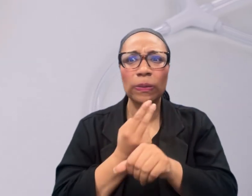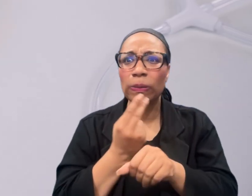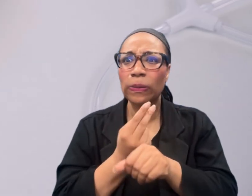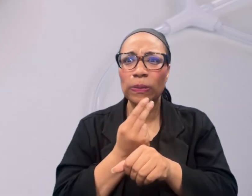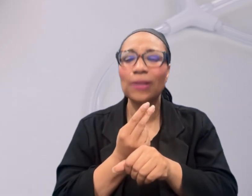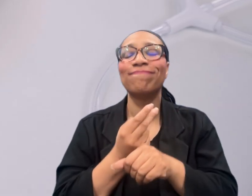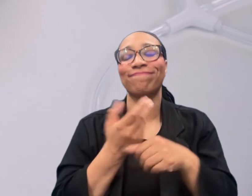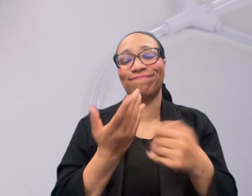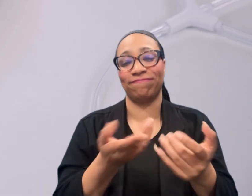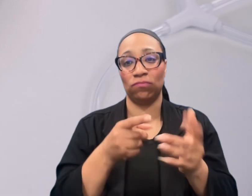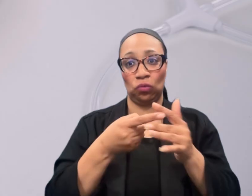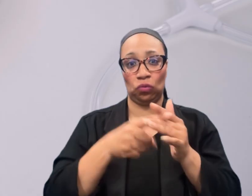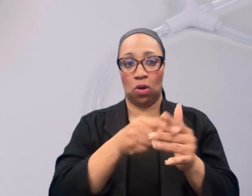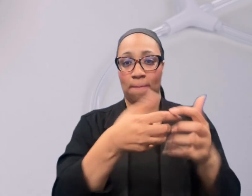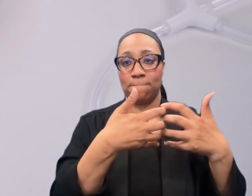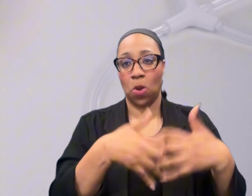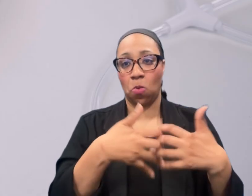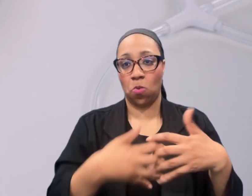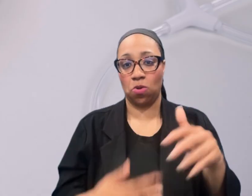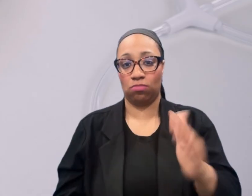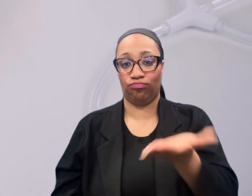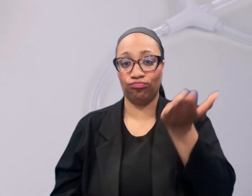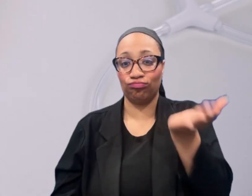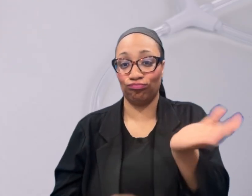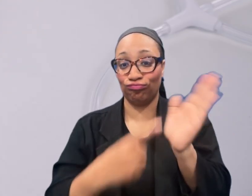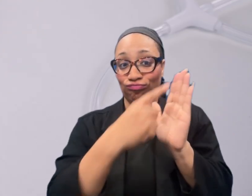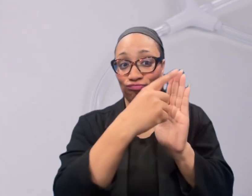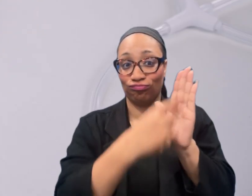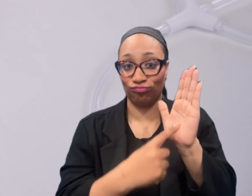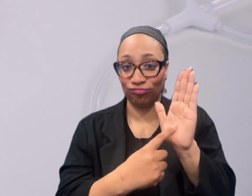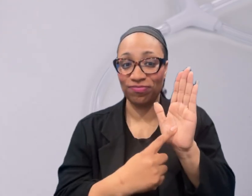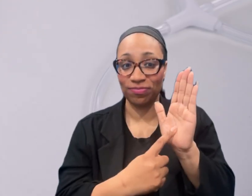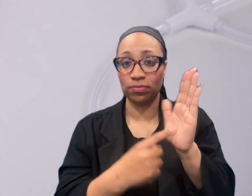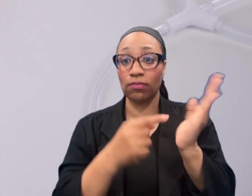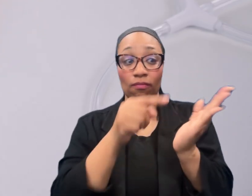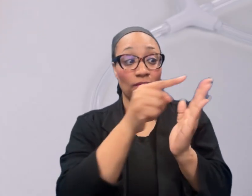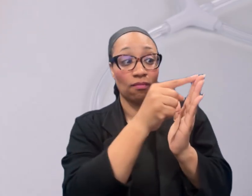button in the middle and you're going to press and hold for a few seconds to turn it on. It will turn